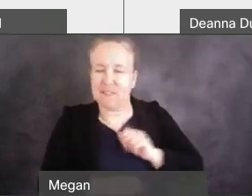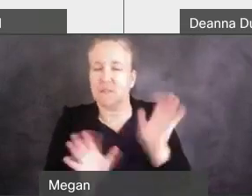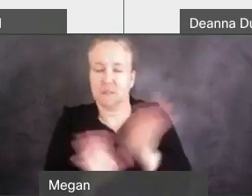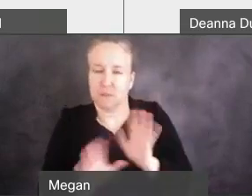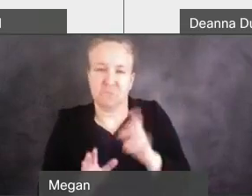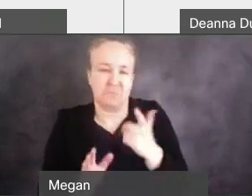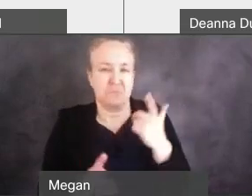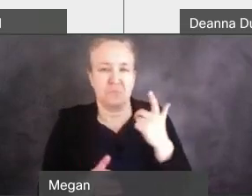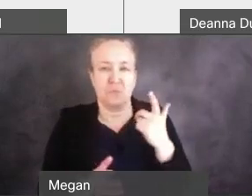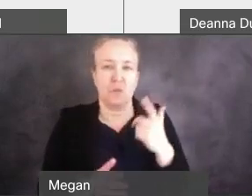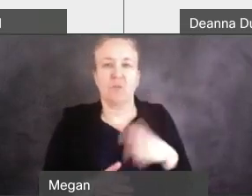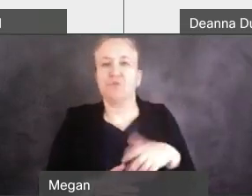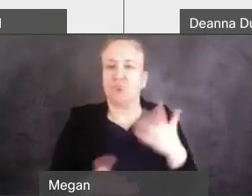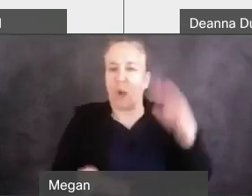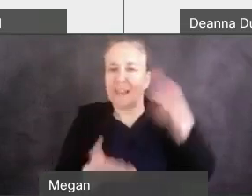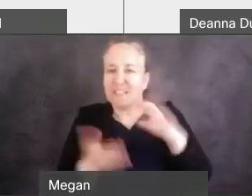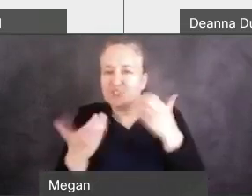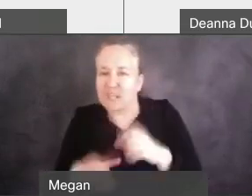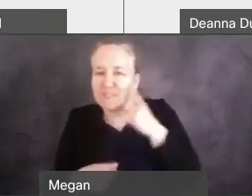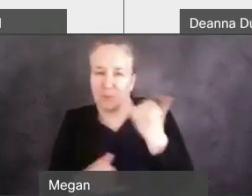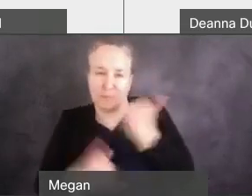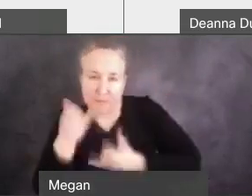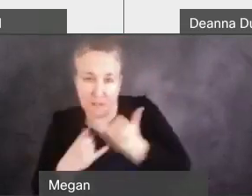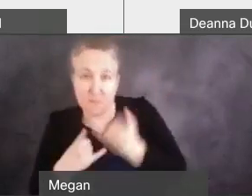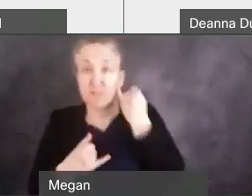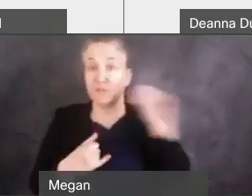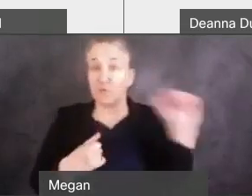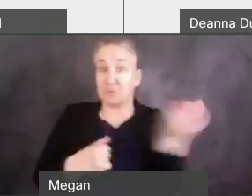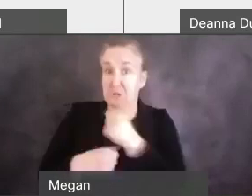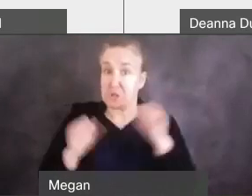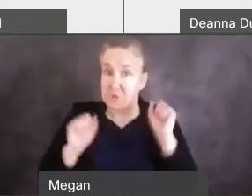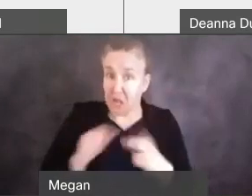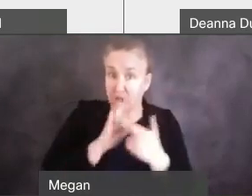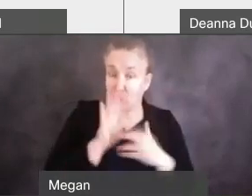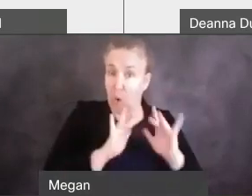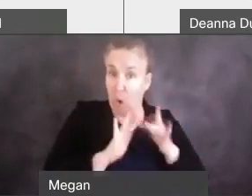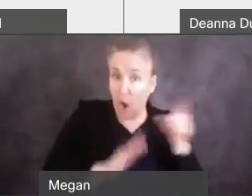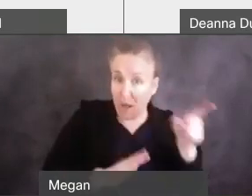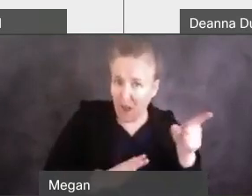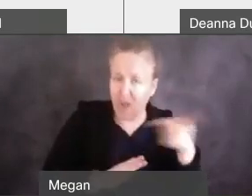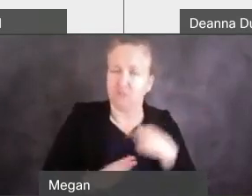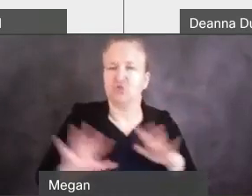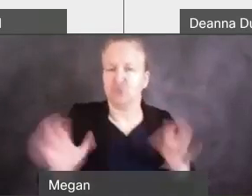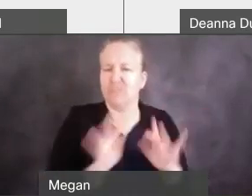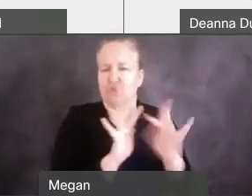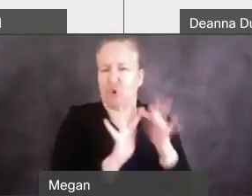mistakes it. So if you can do it online, we would encourage people to do that but if